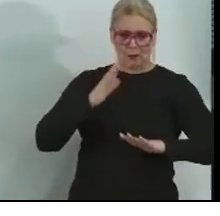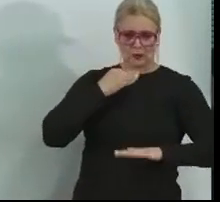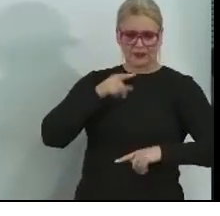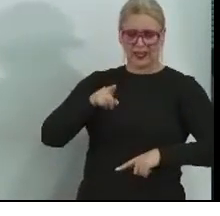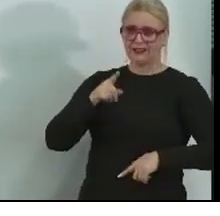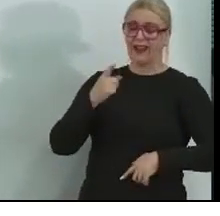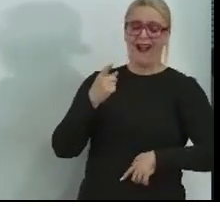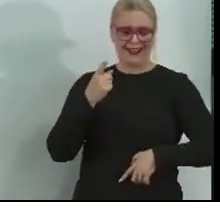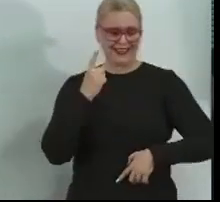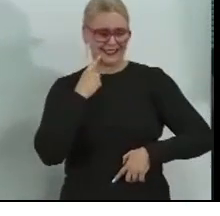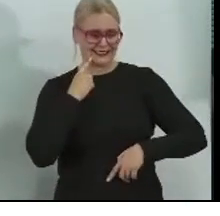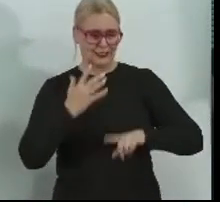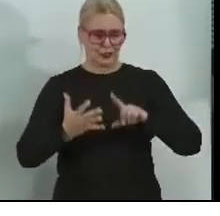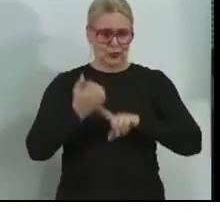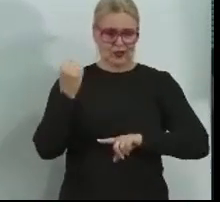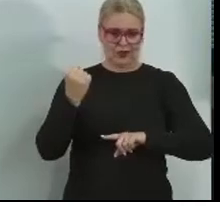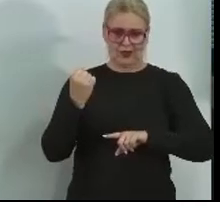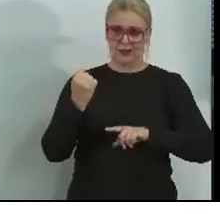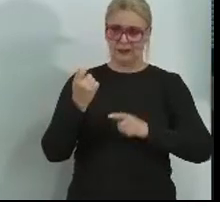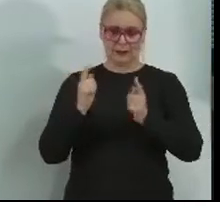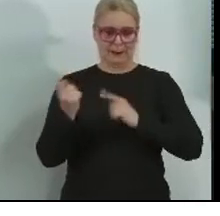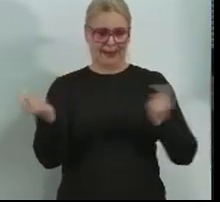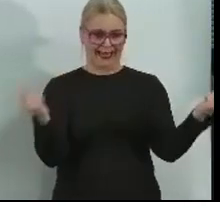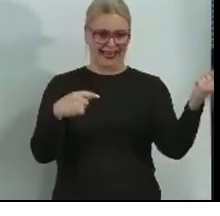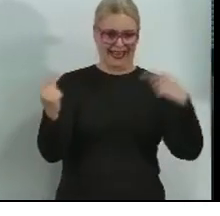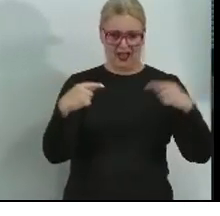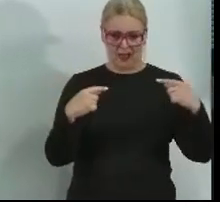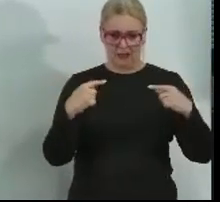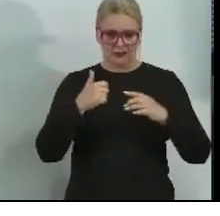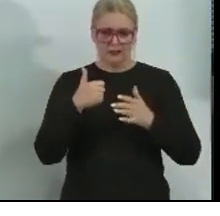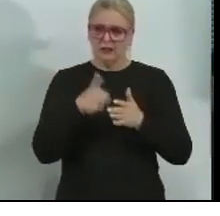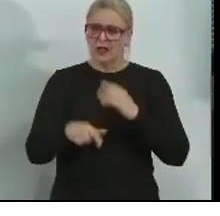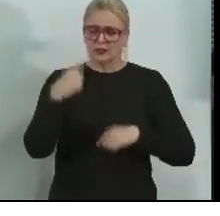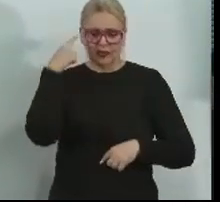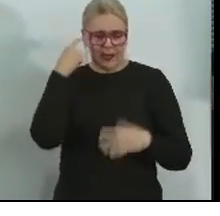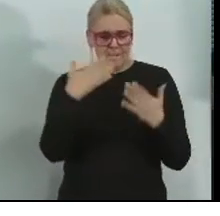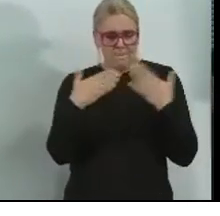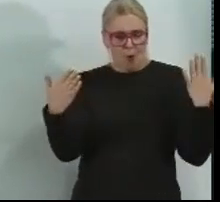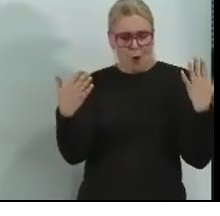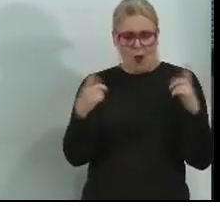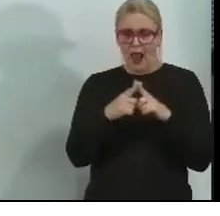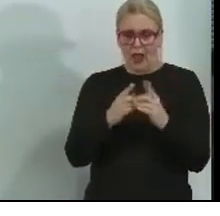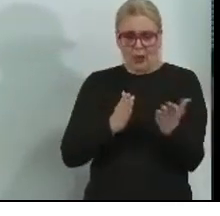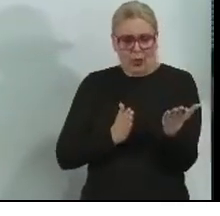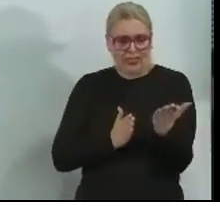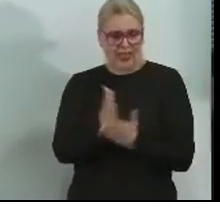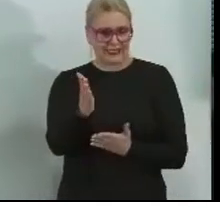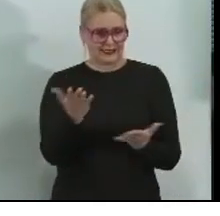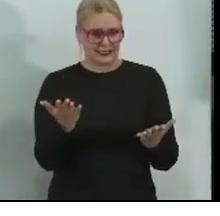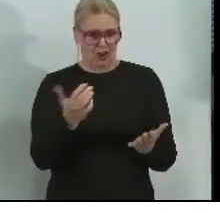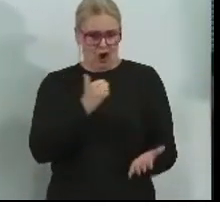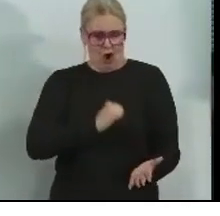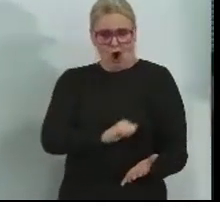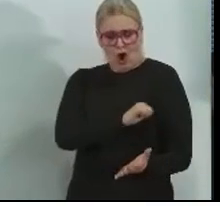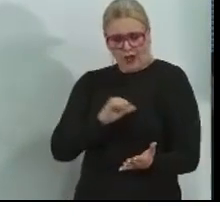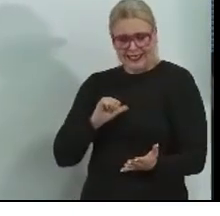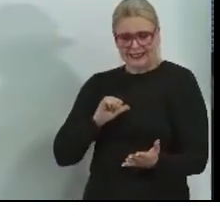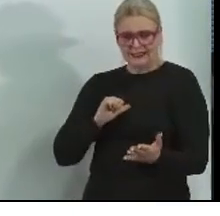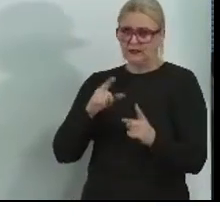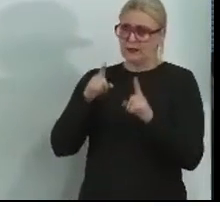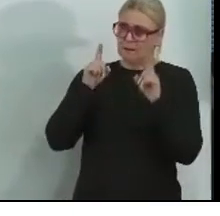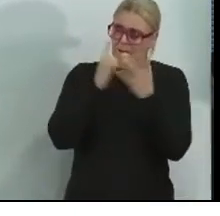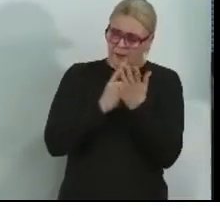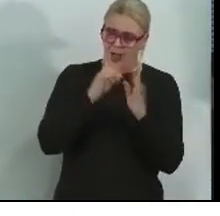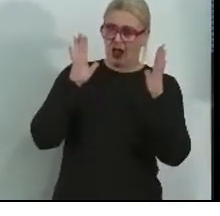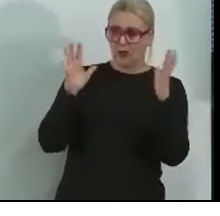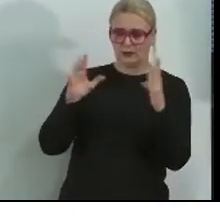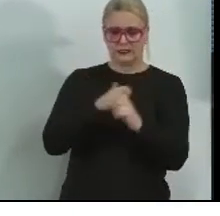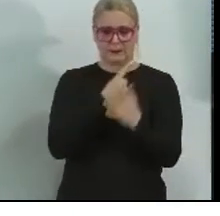authentic and honest portrayal of disabled sport. So what we wanted in that campaign was an ad that,